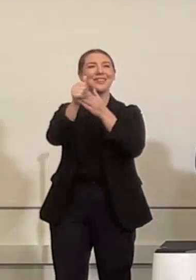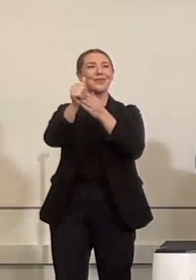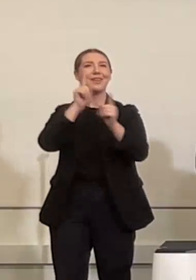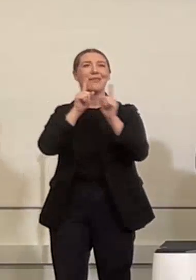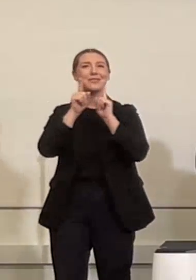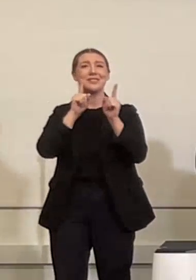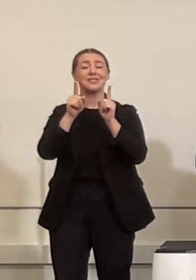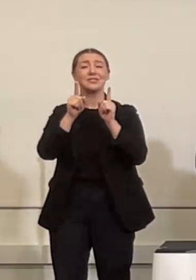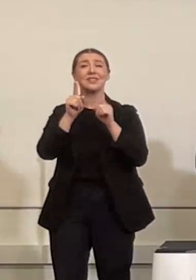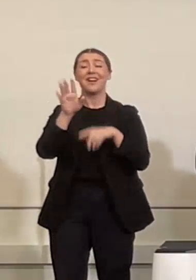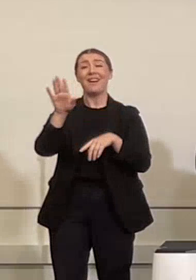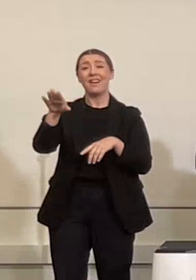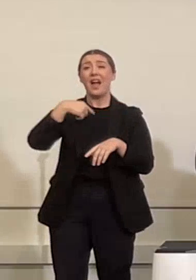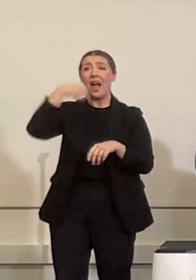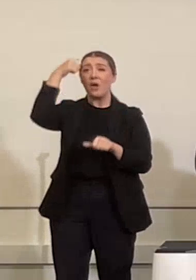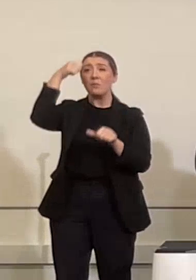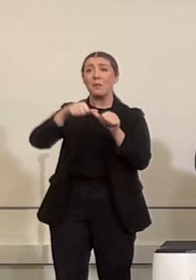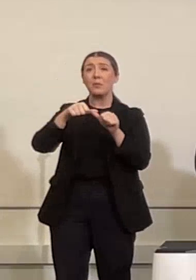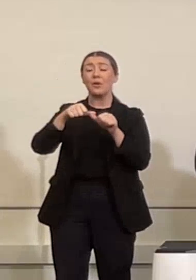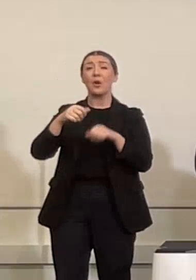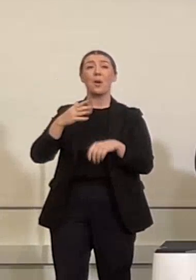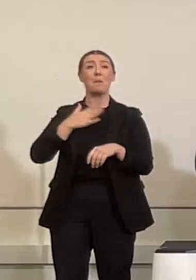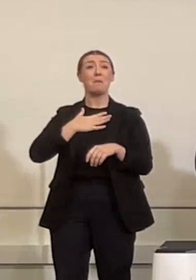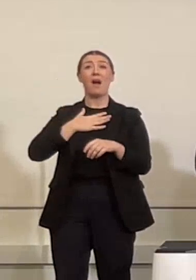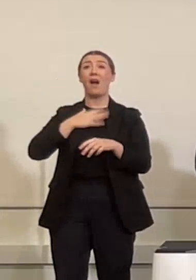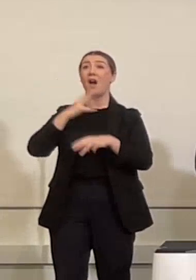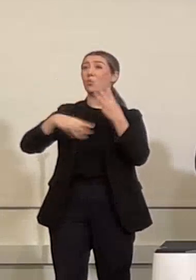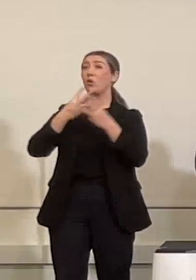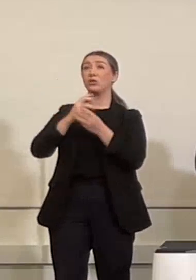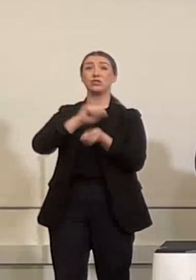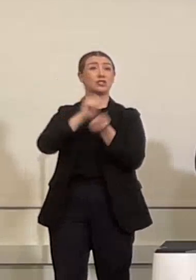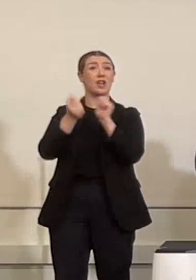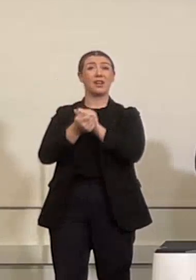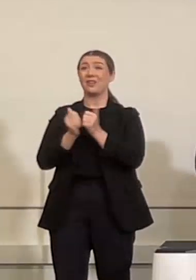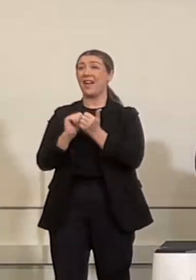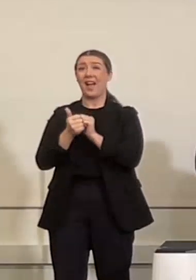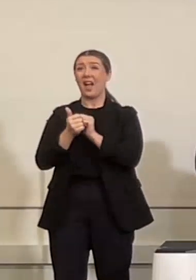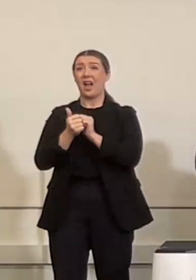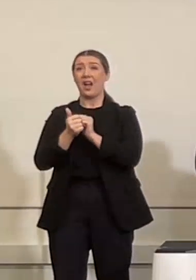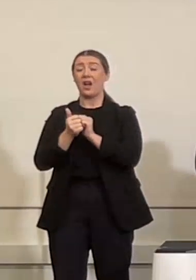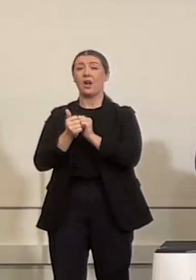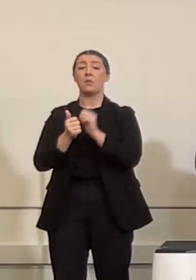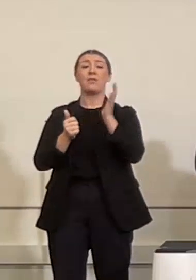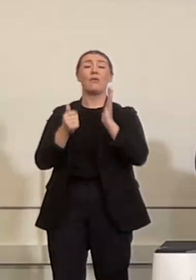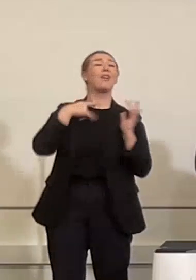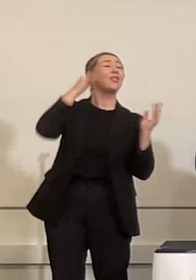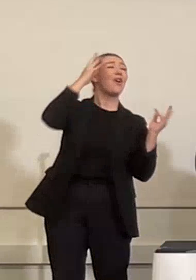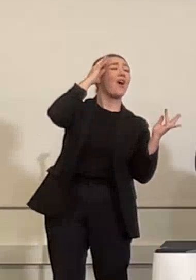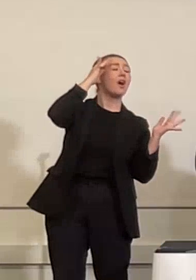I remember, I can remember how the day my world changed when I went from I saw the world one way to I saw the world another way.